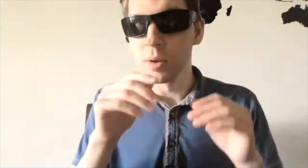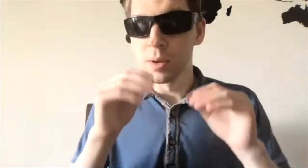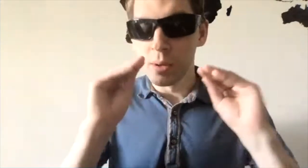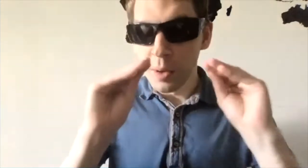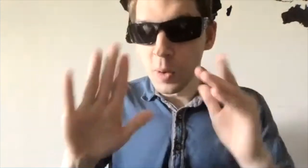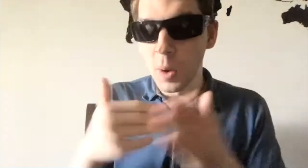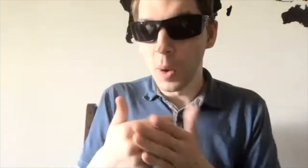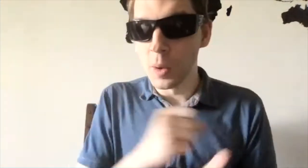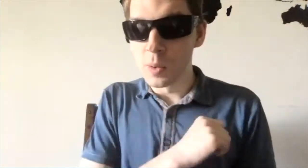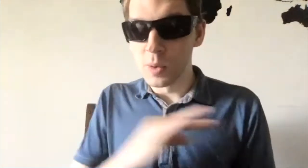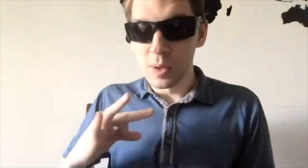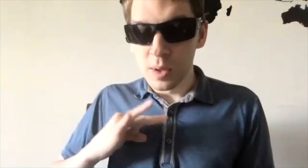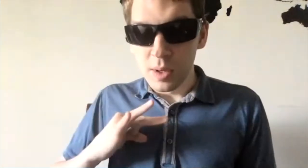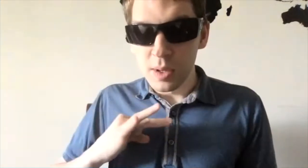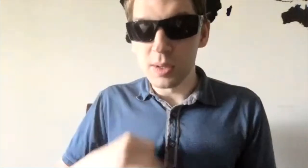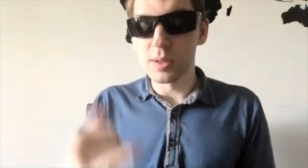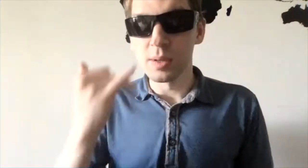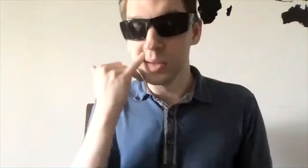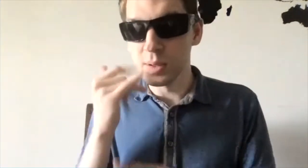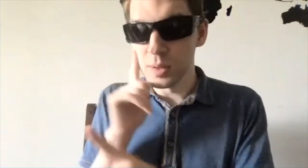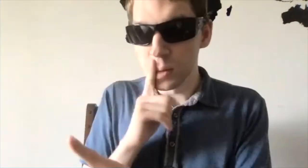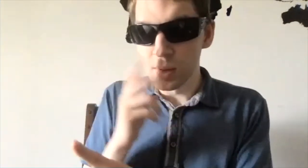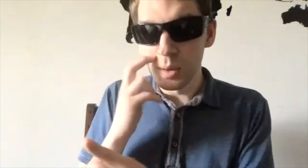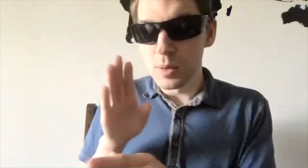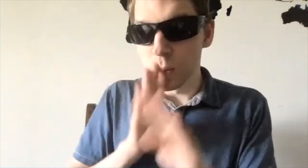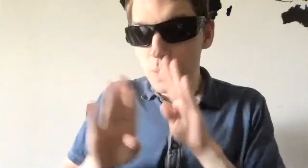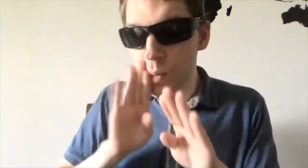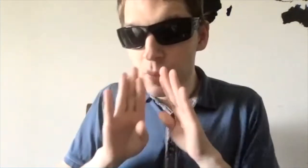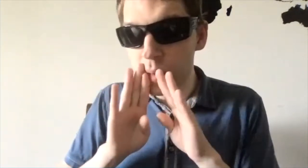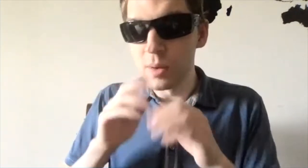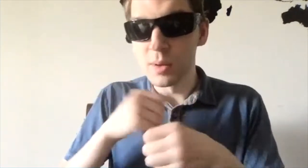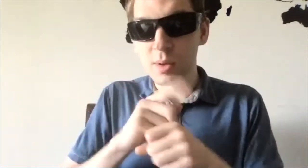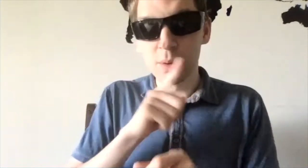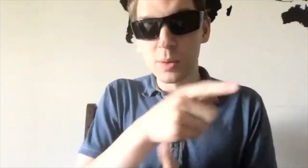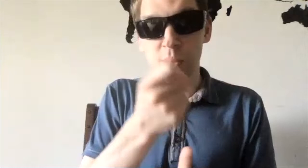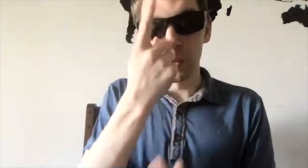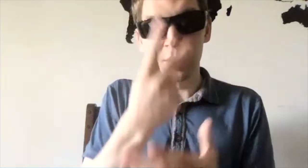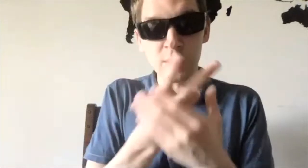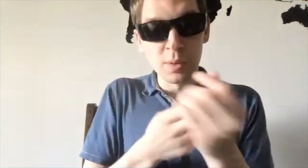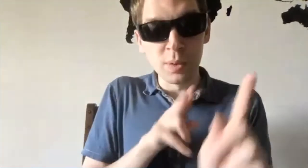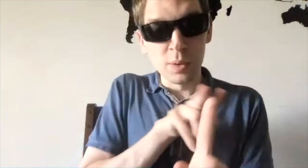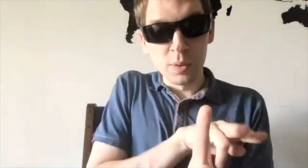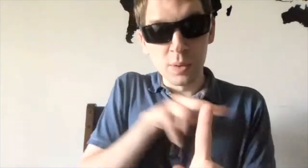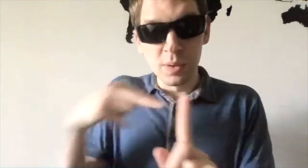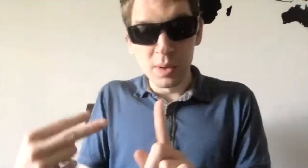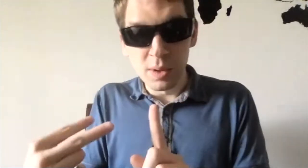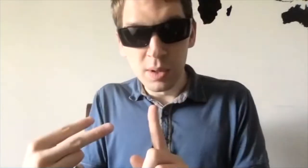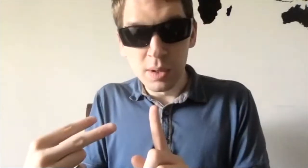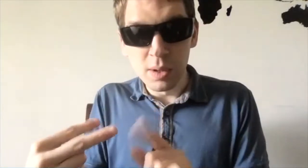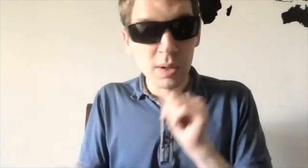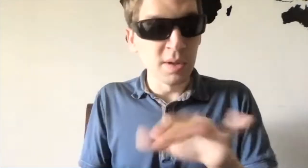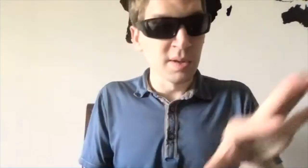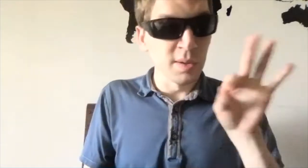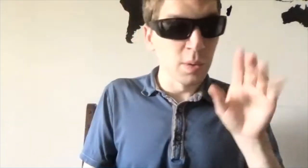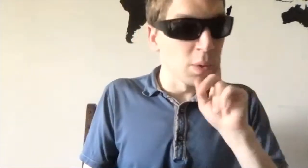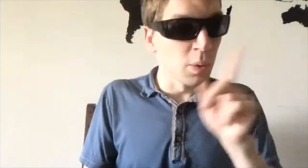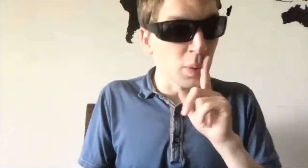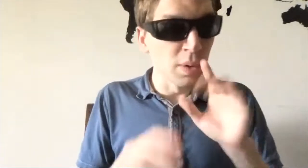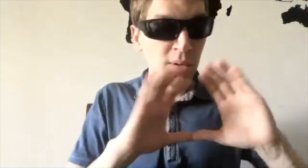(Jason) It's so important to work with the staff in understanding a situation from all sides.